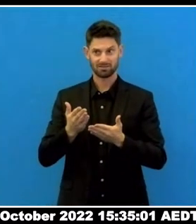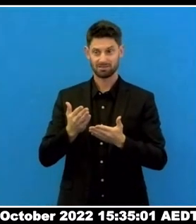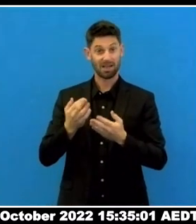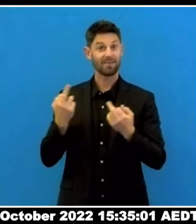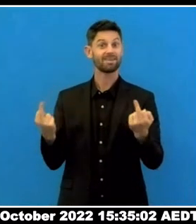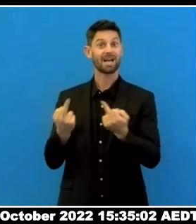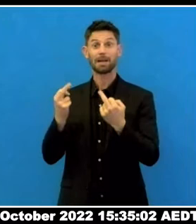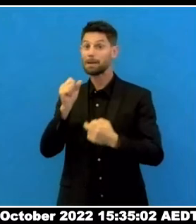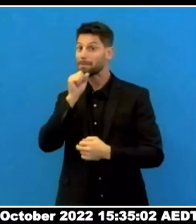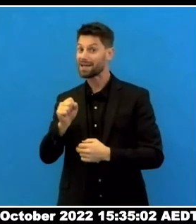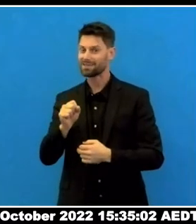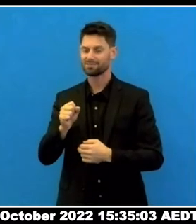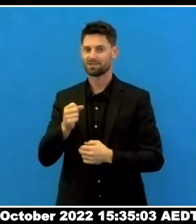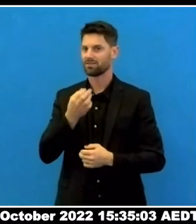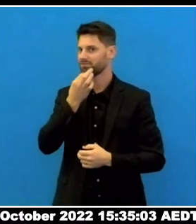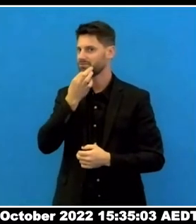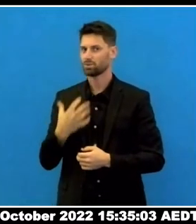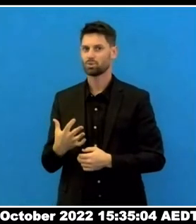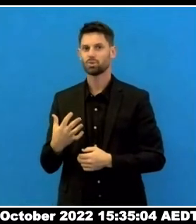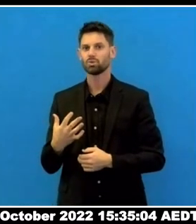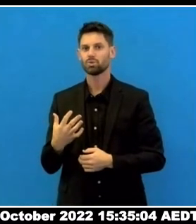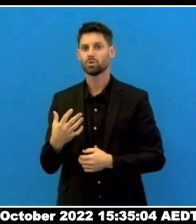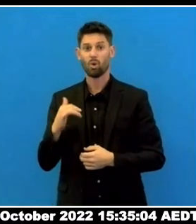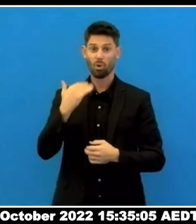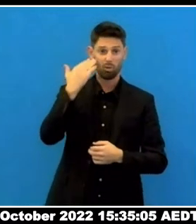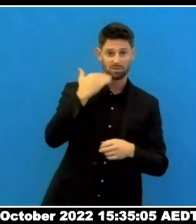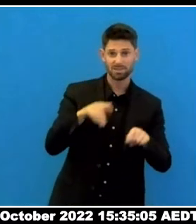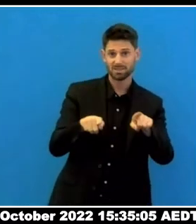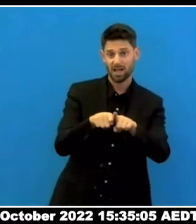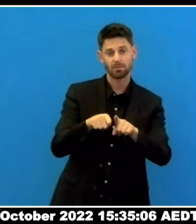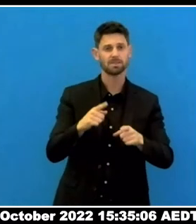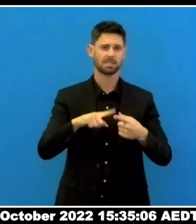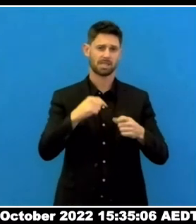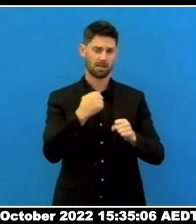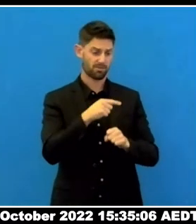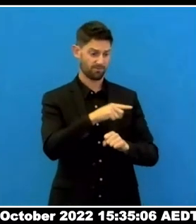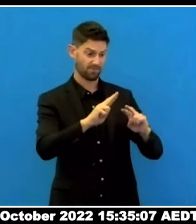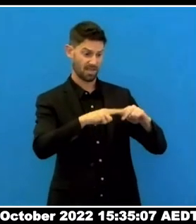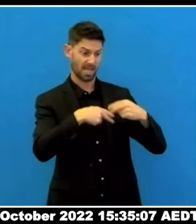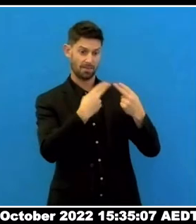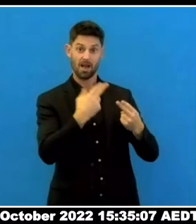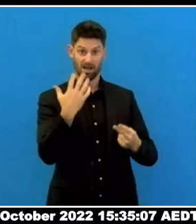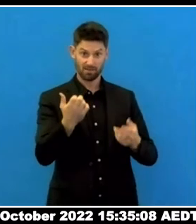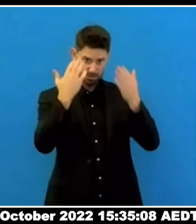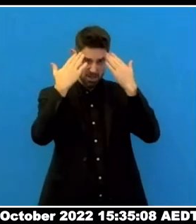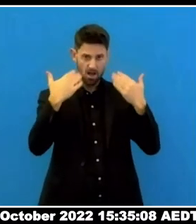Because when you have someone who at home have mental health, what we have noticed is, the past two years now,